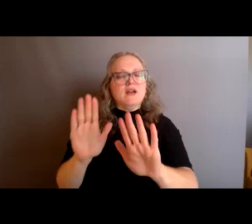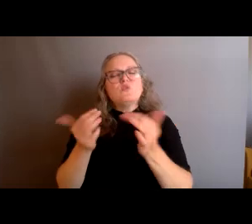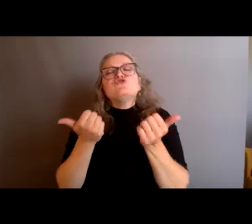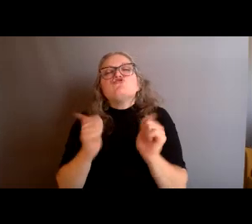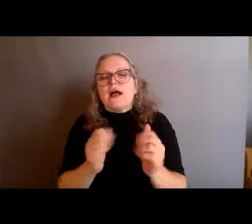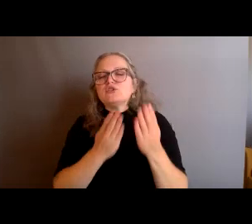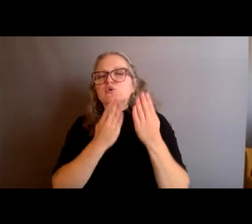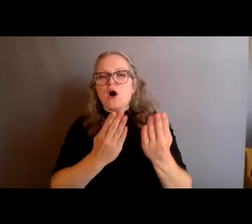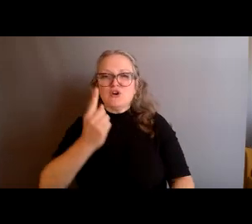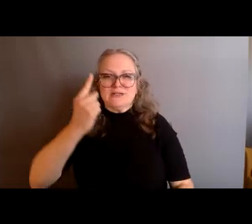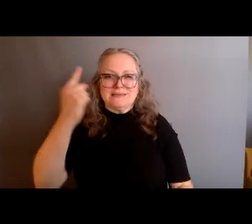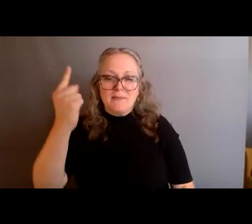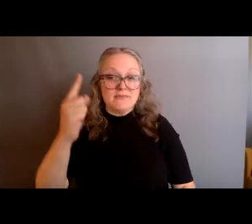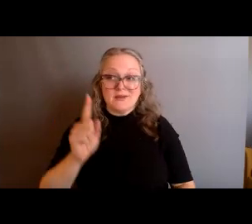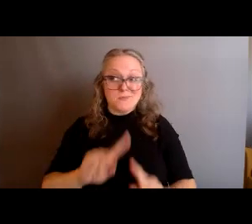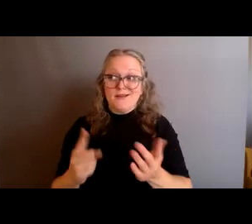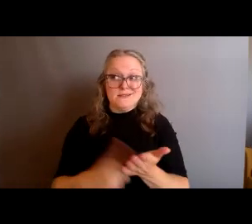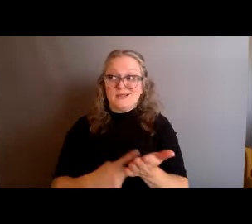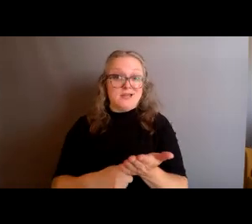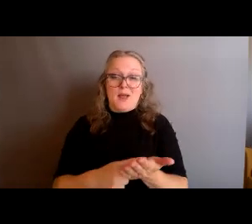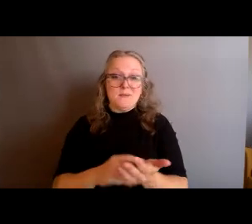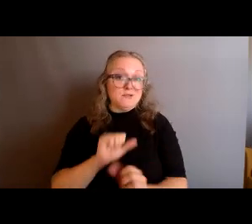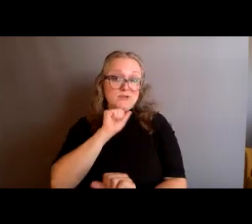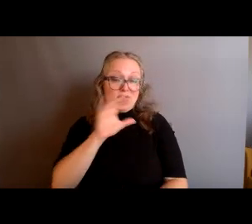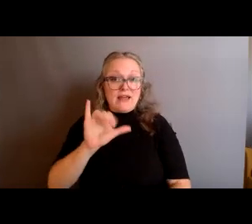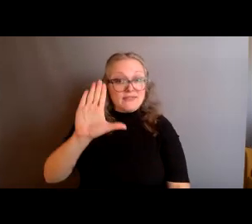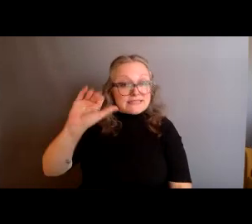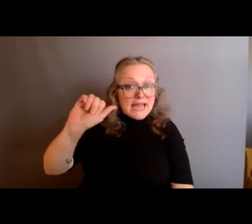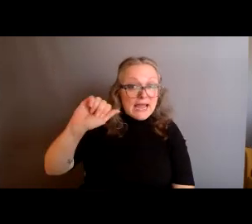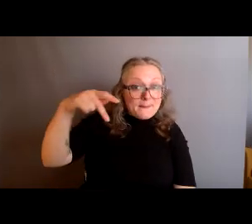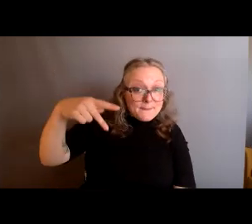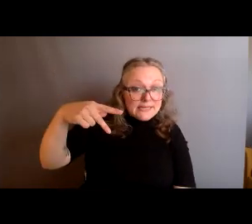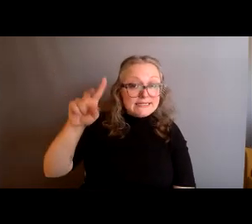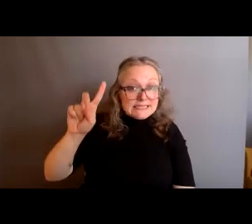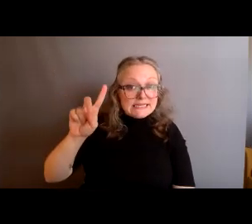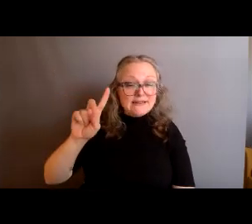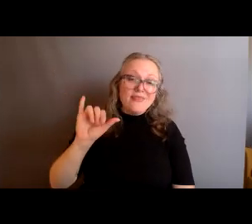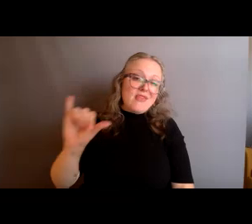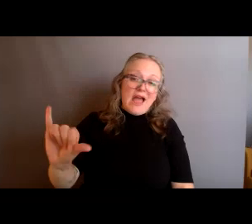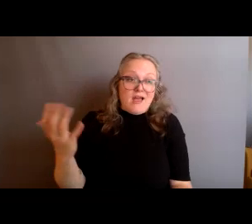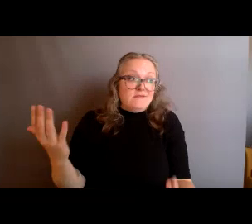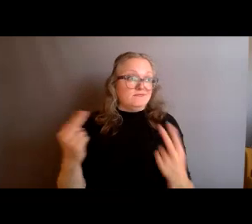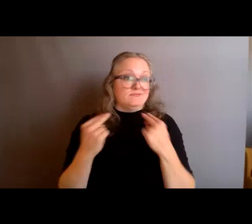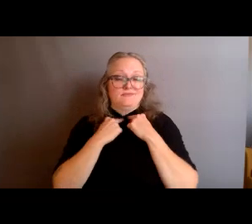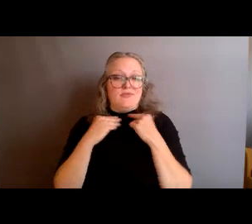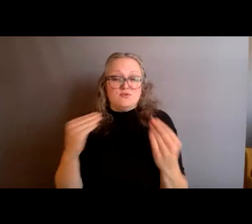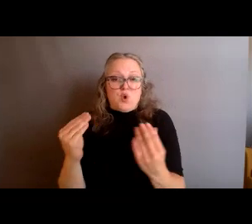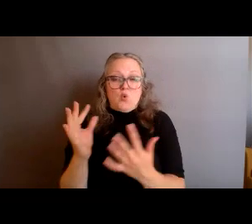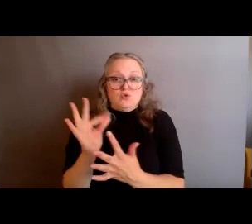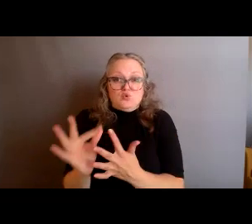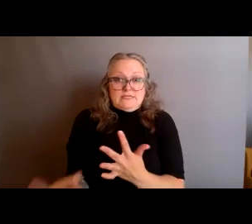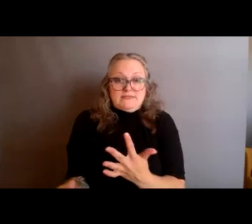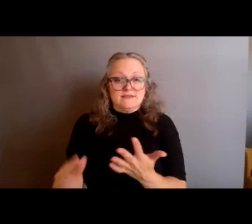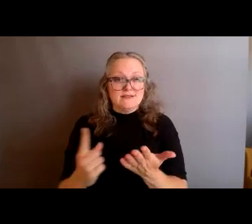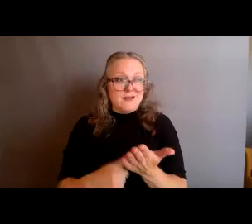but sometimes there is nothing like you know what the CAP with the capd. You know, sometimes there's just not much you can do.